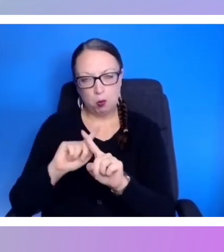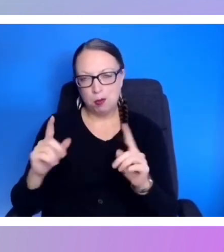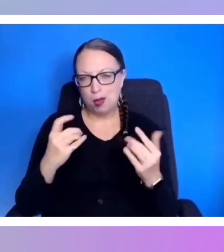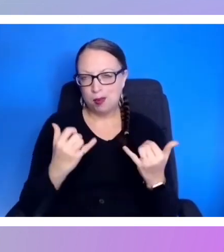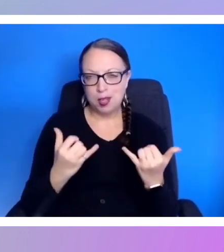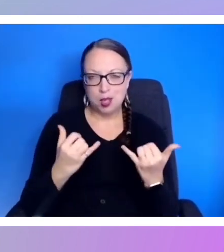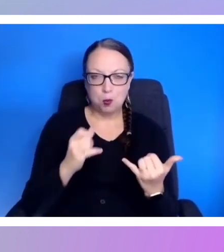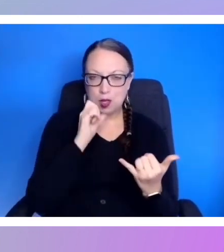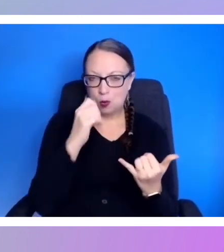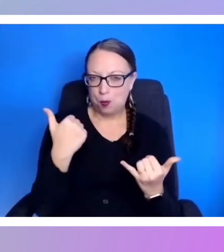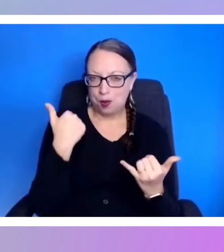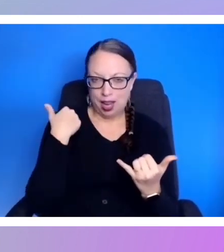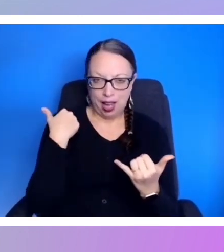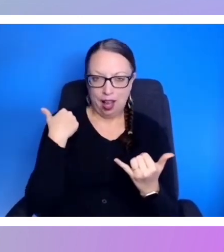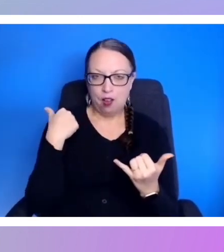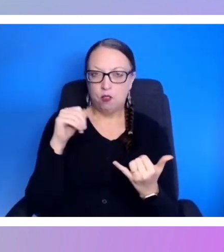alt-abled testers internally.